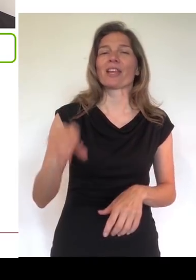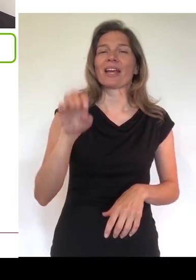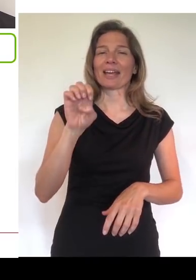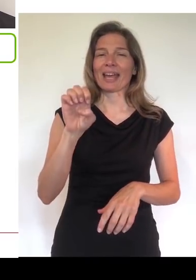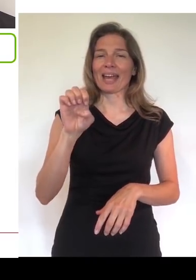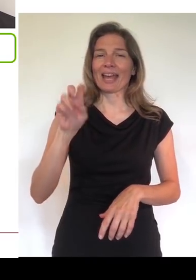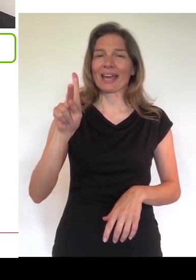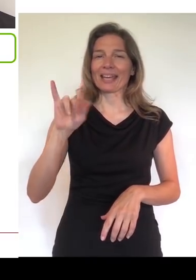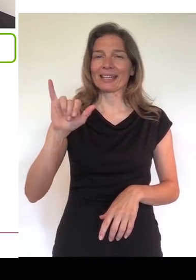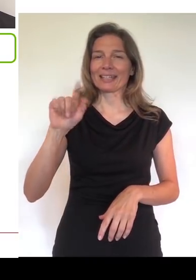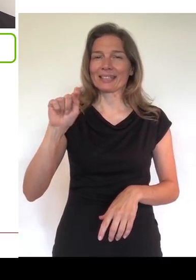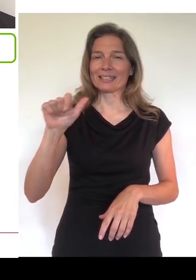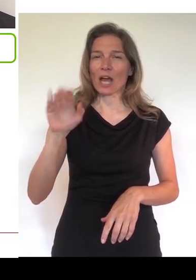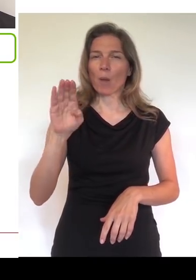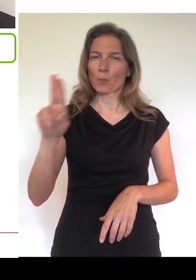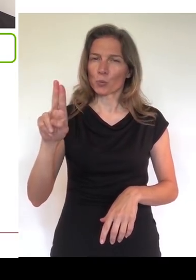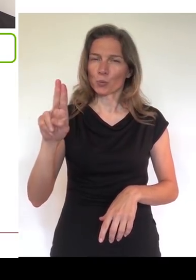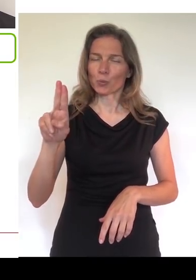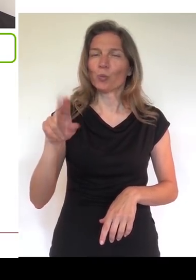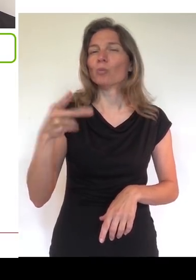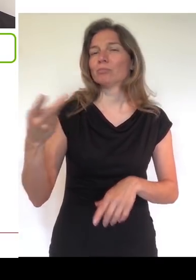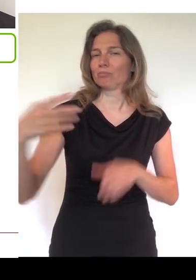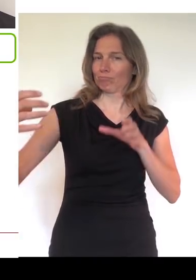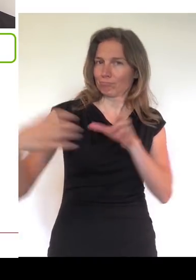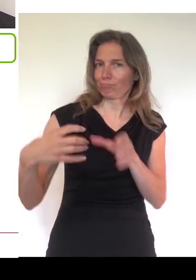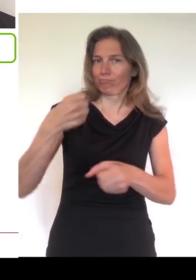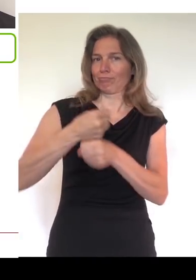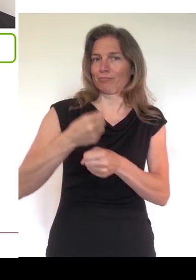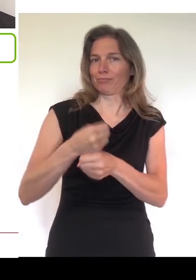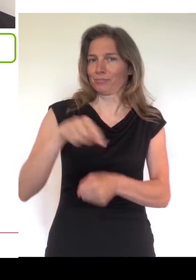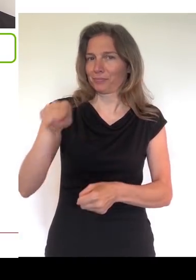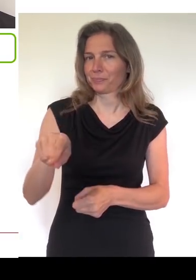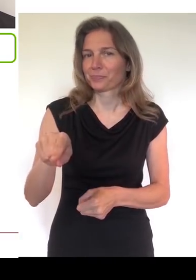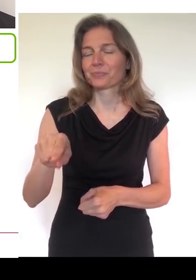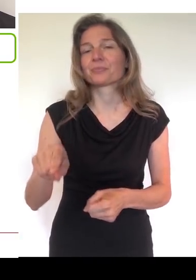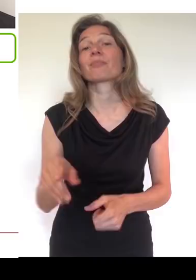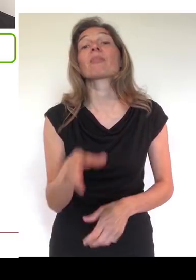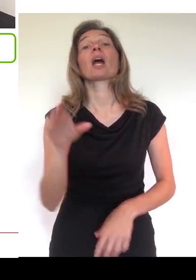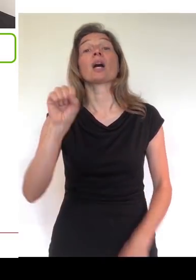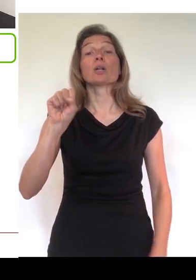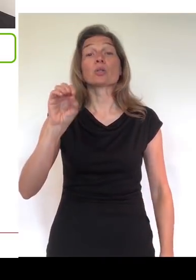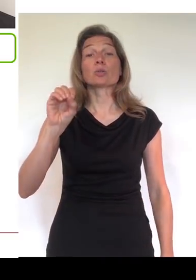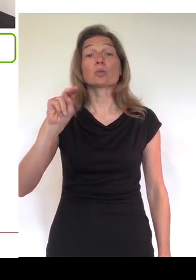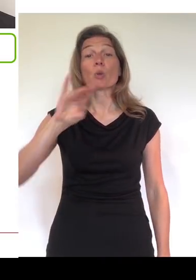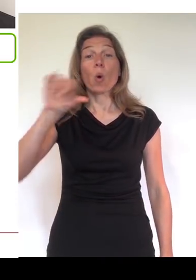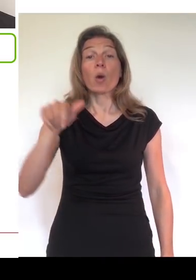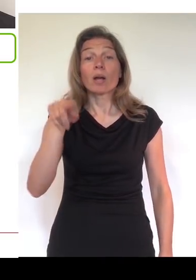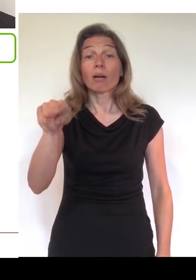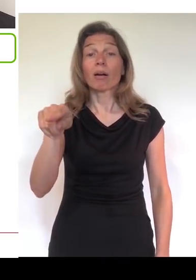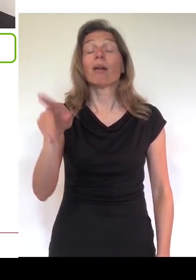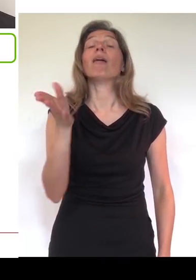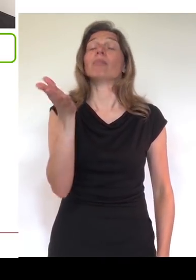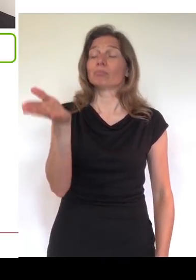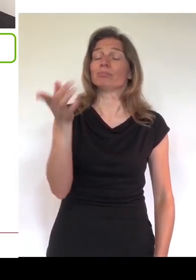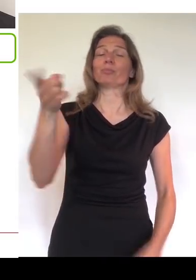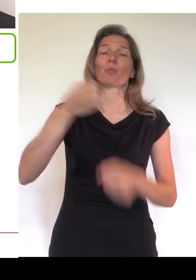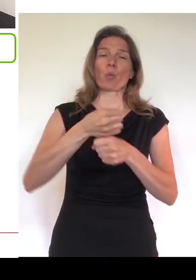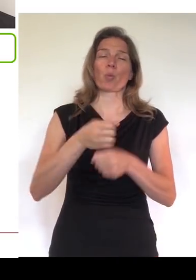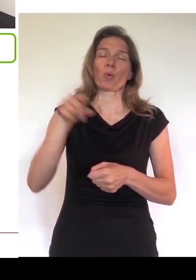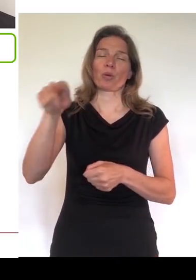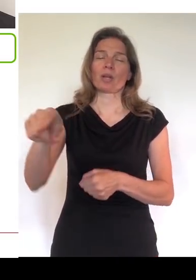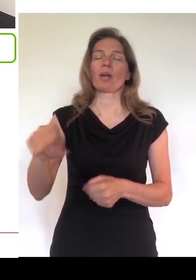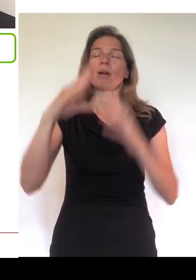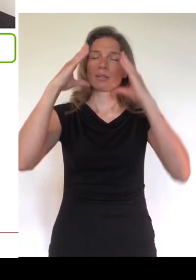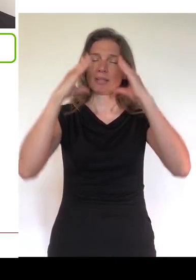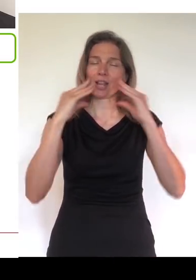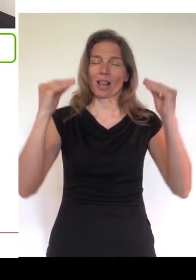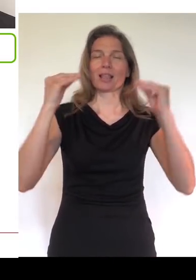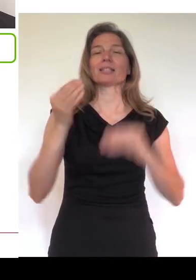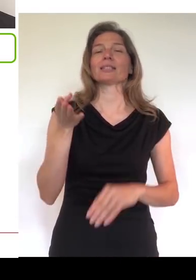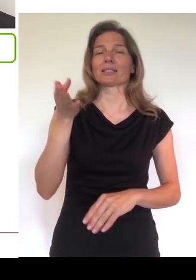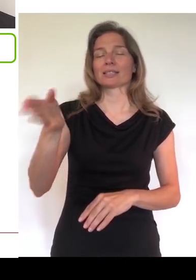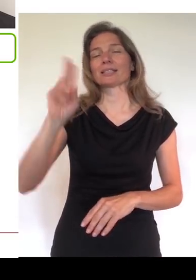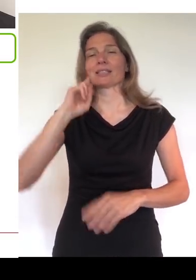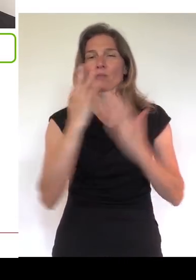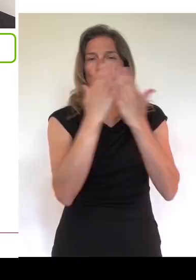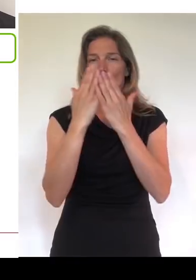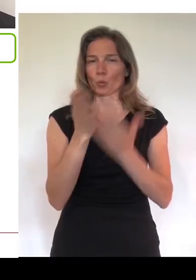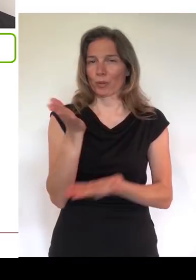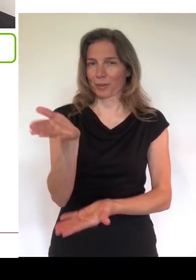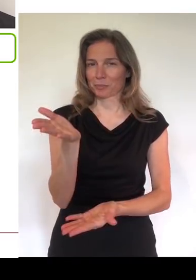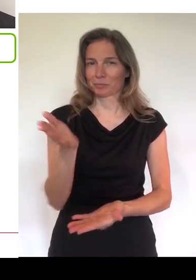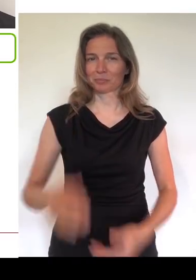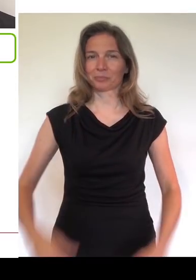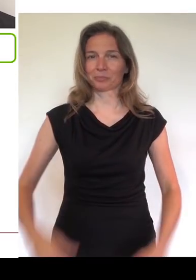Sonia works as a linguist in one of our schools for the Deaf in the Netherlands